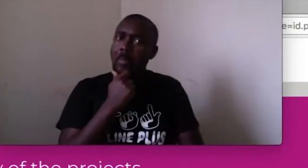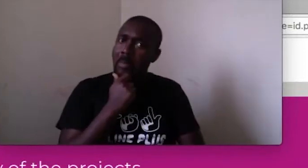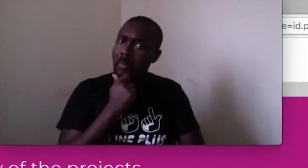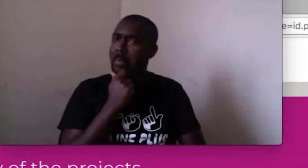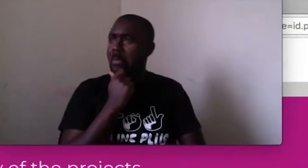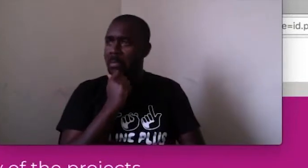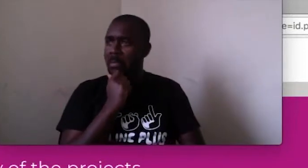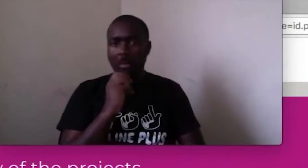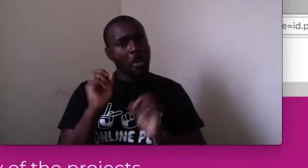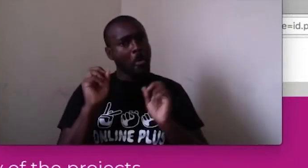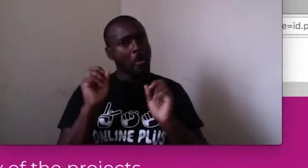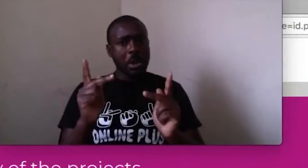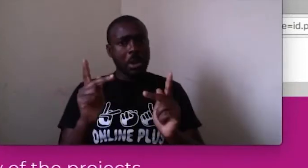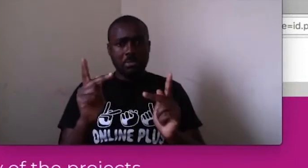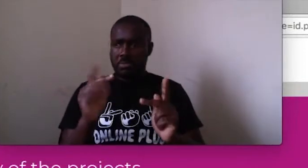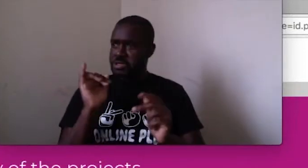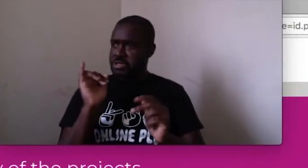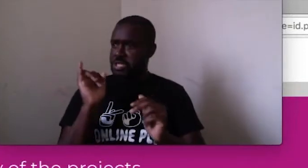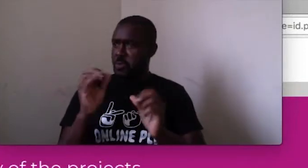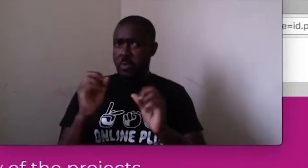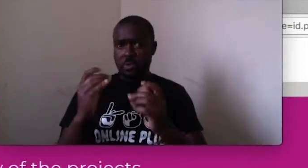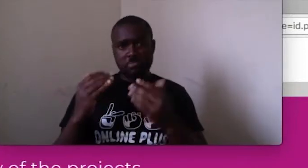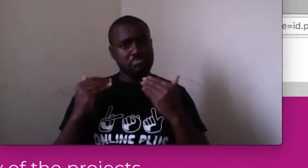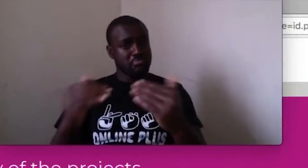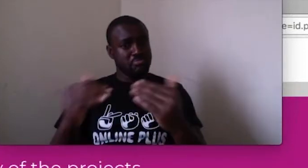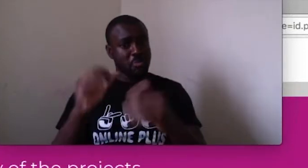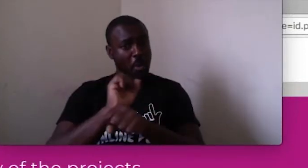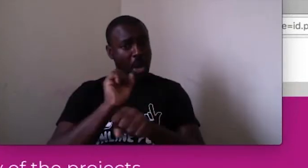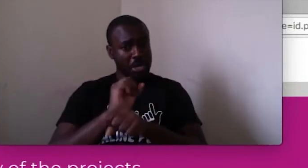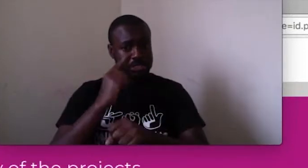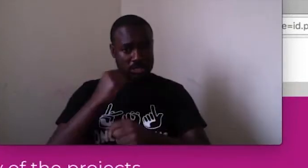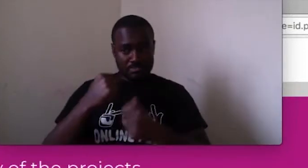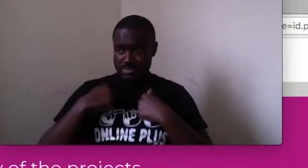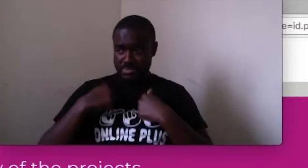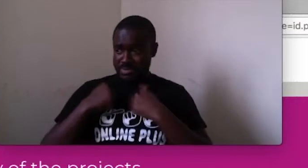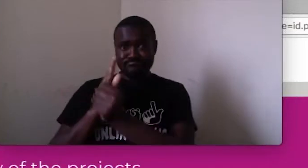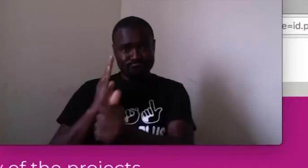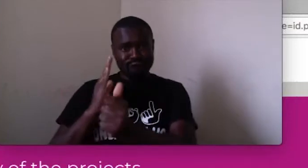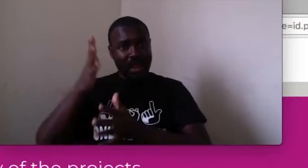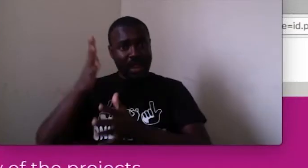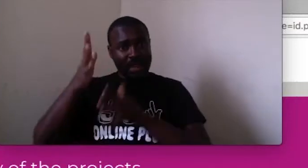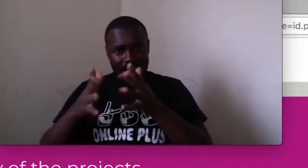but why not let's do something for the Deaf so the Deaf can also be included